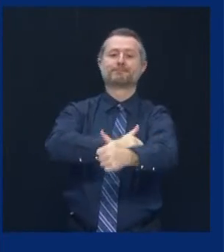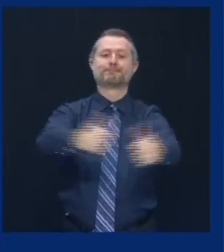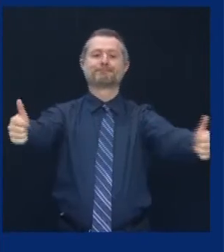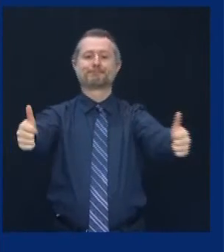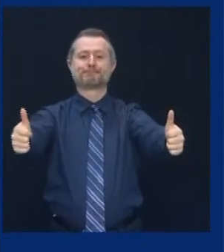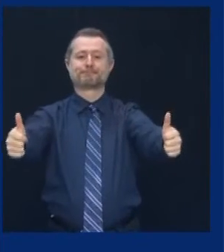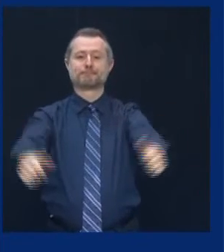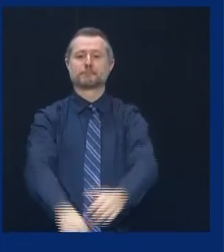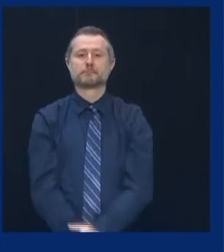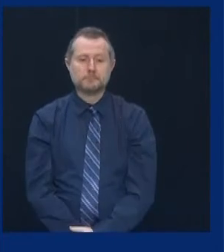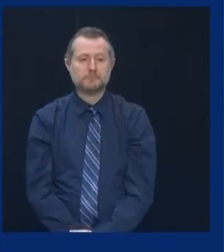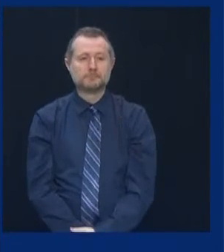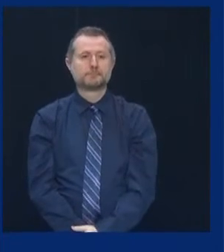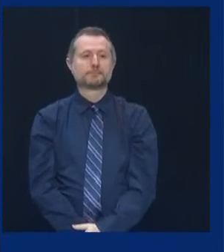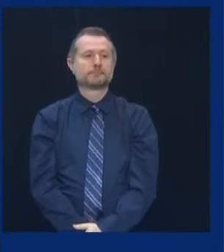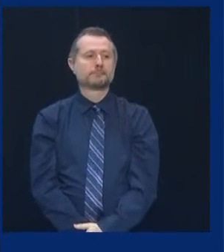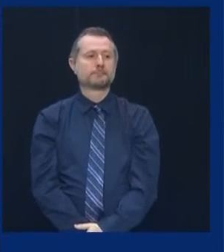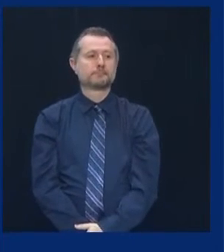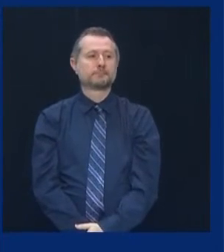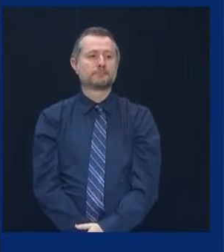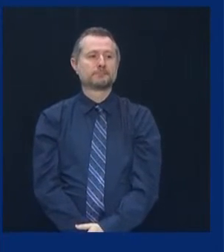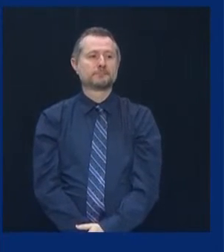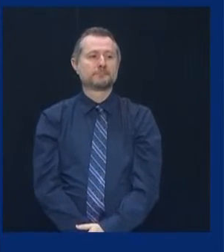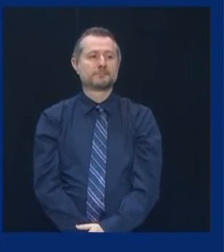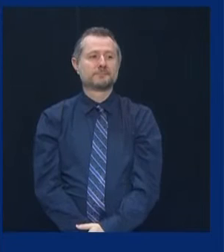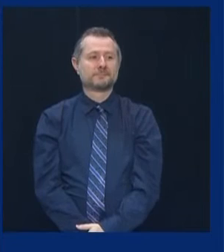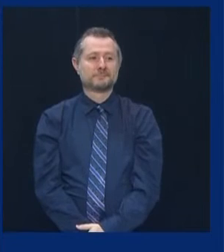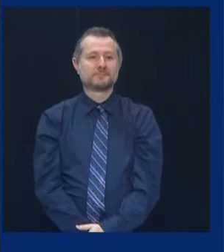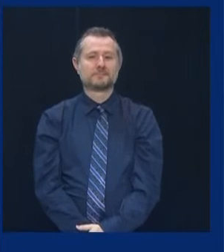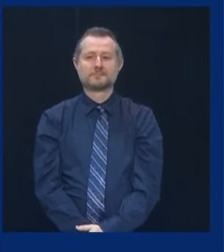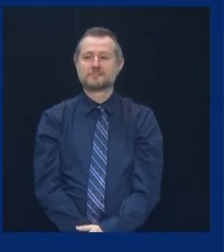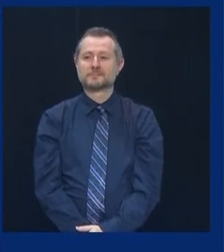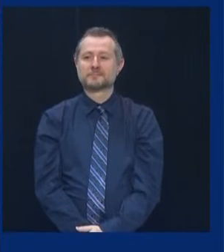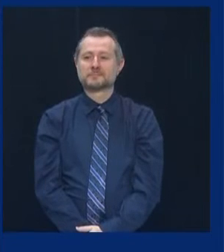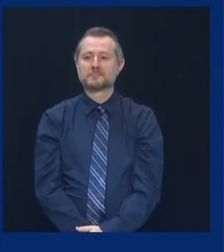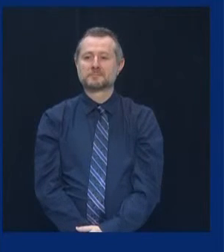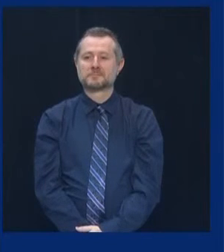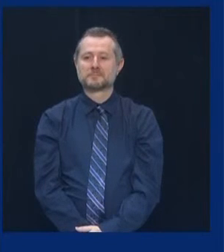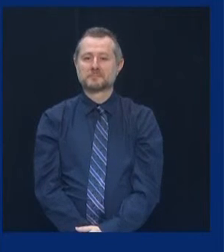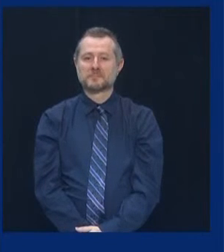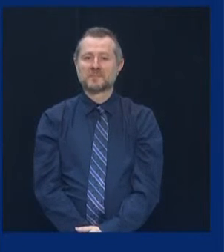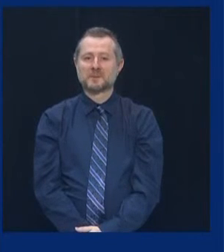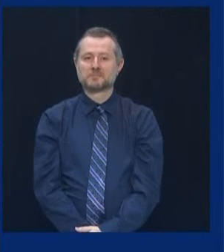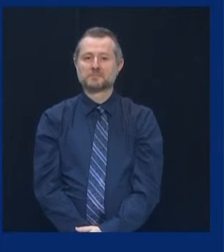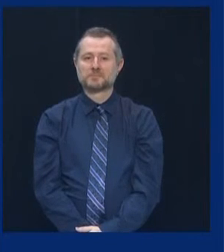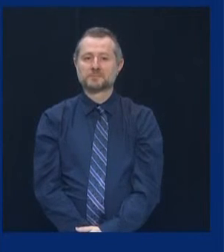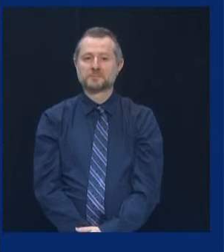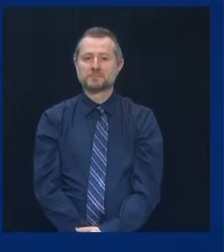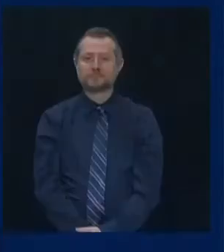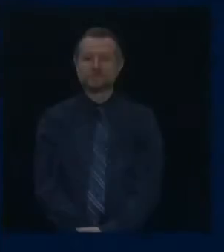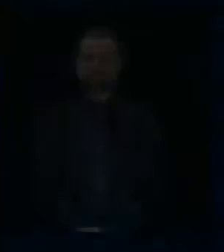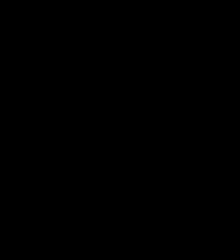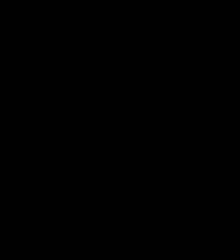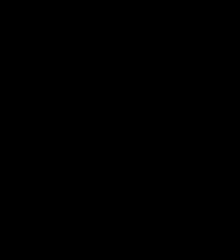HAVE A GOOD DAY.